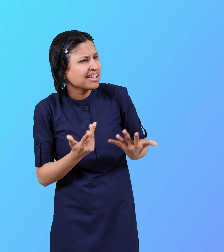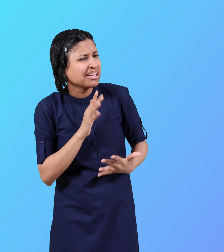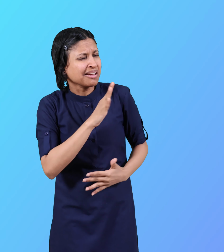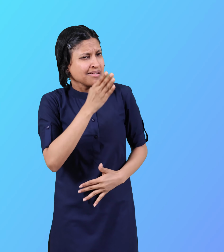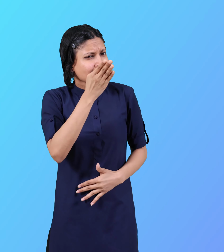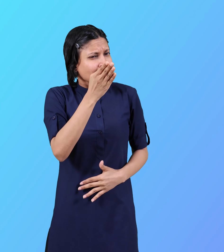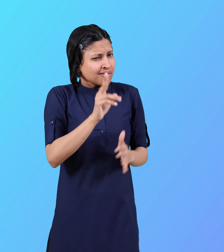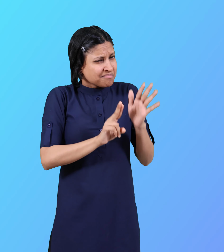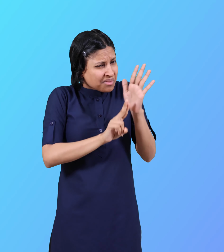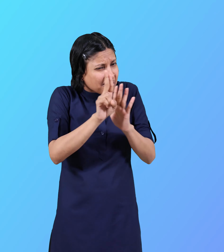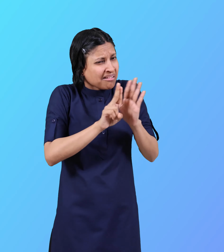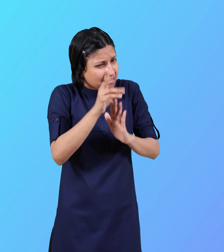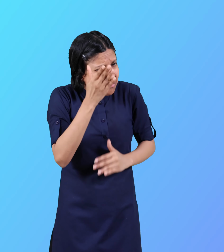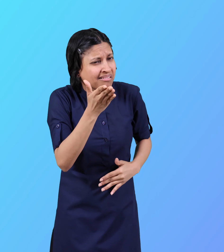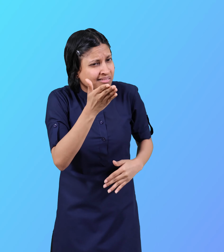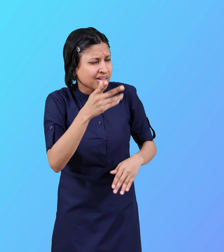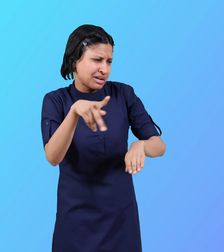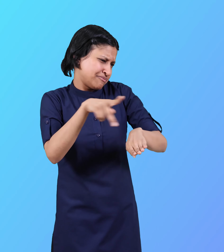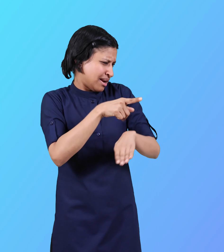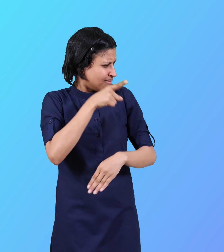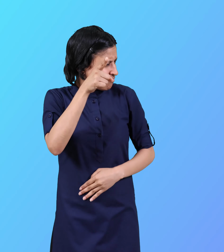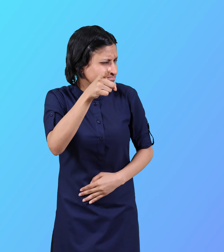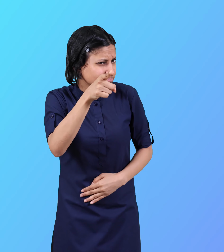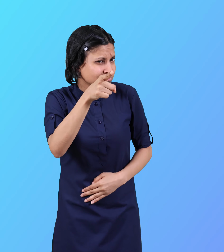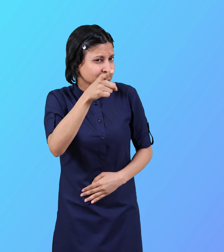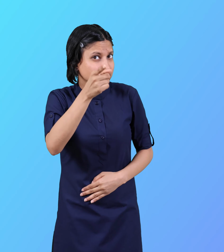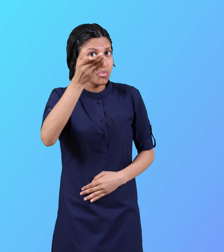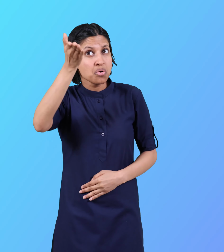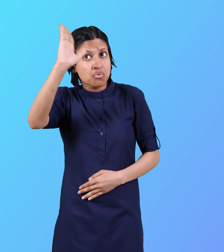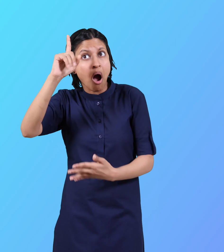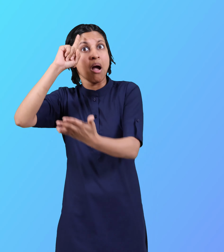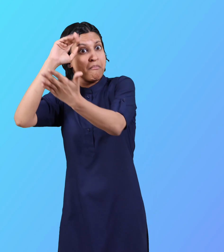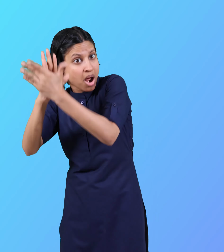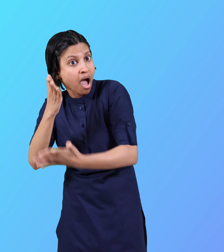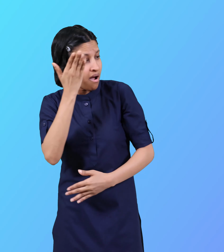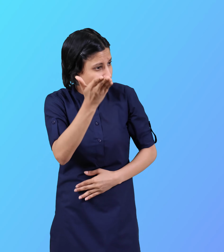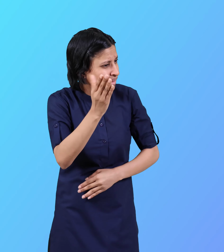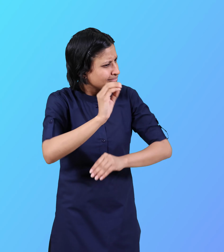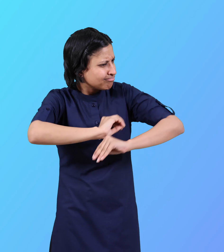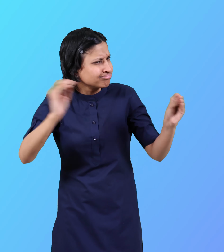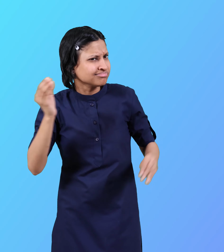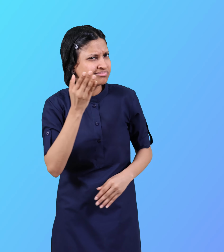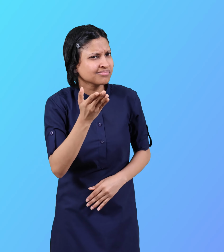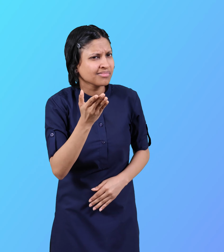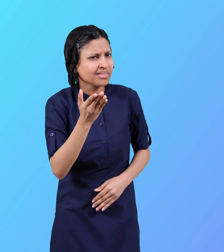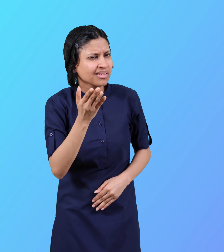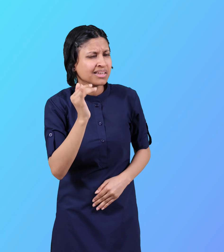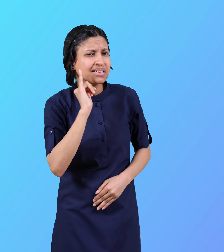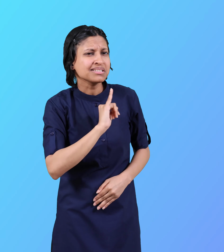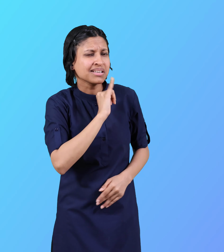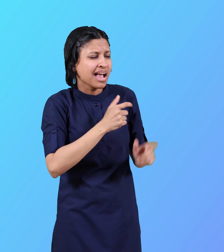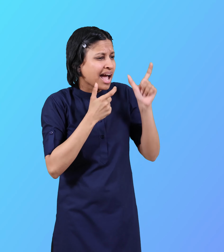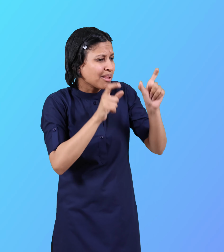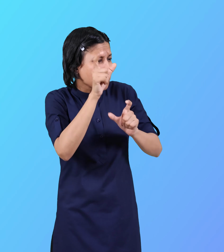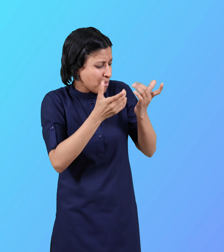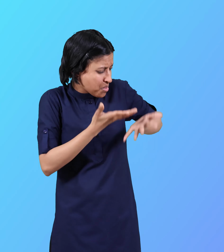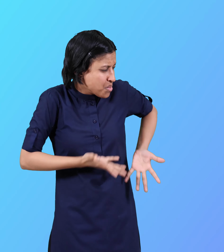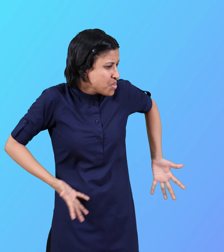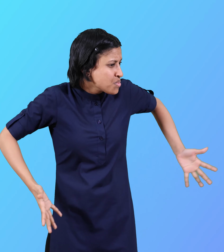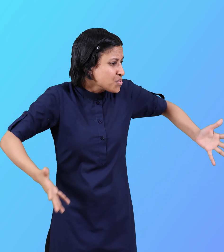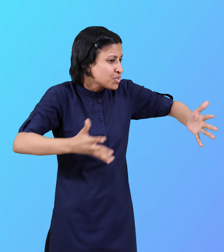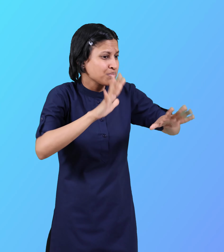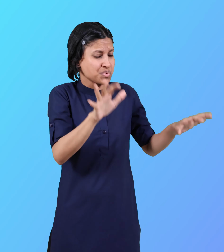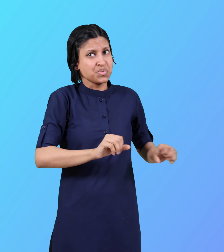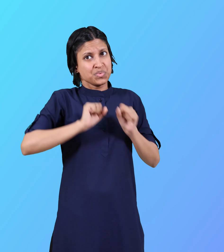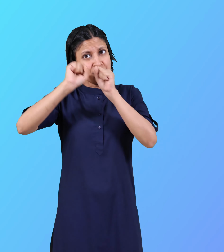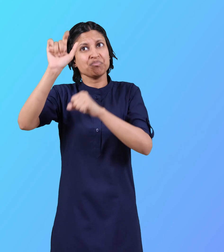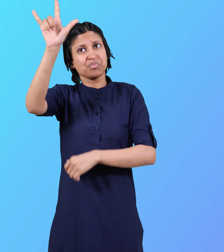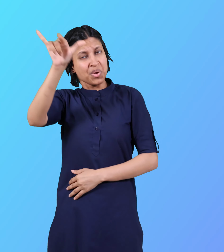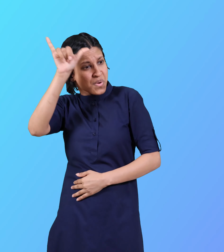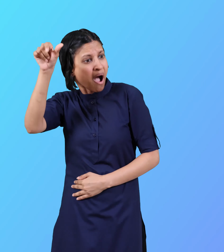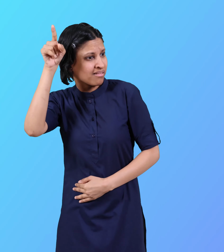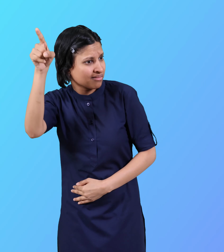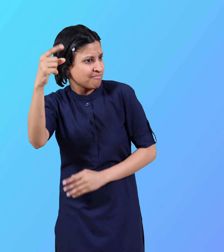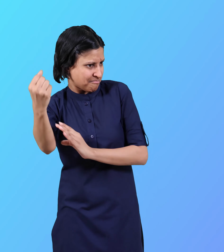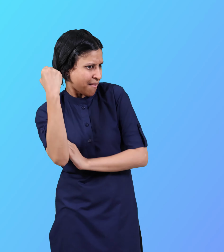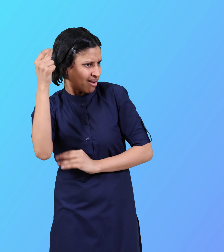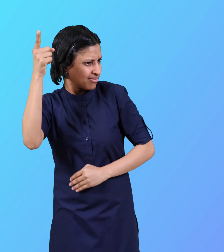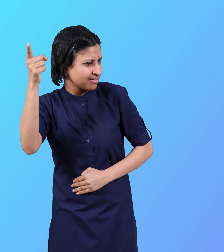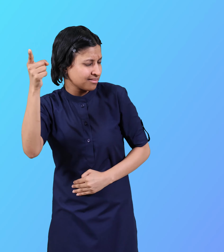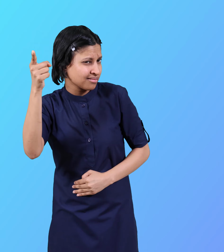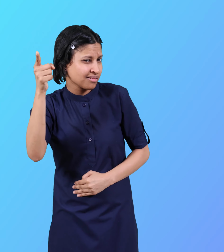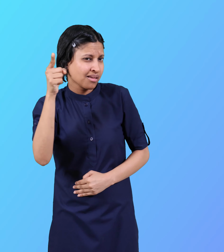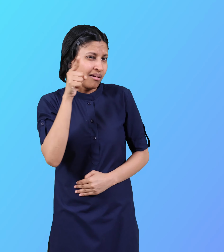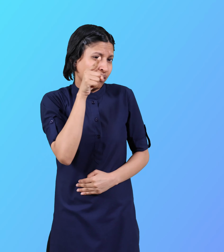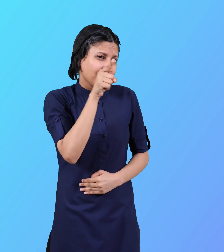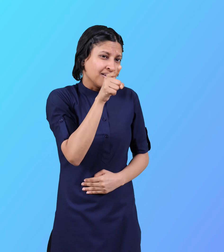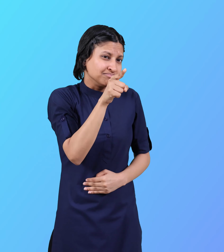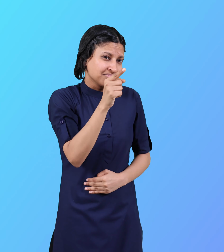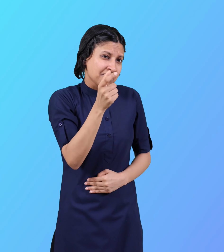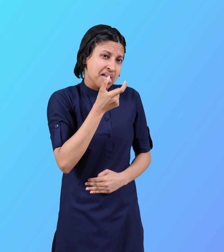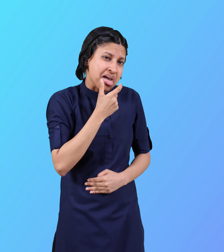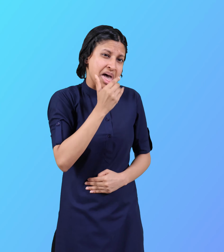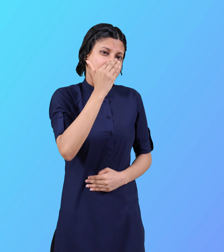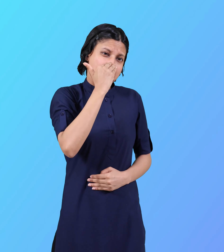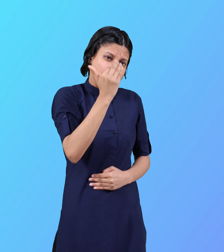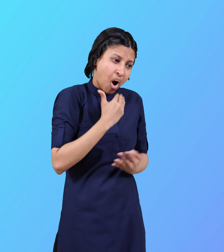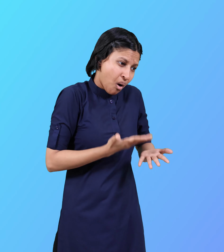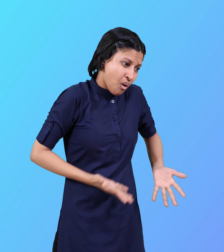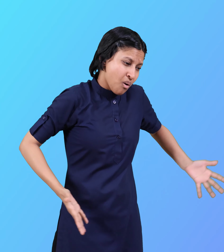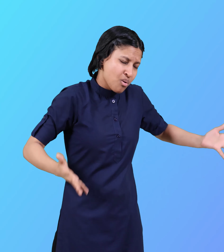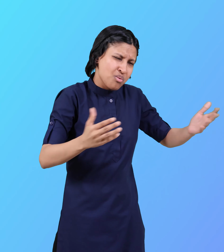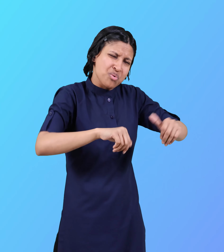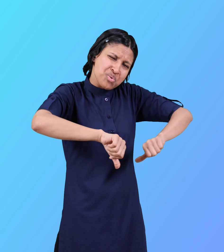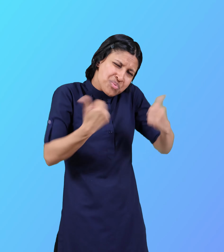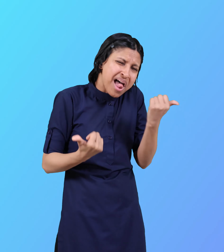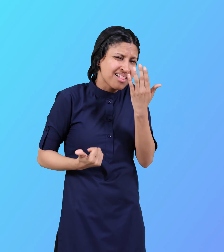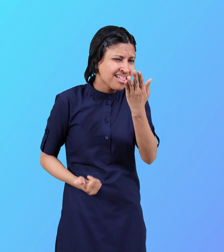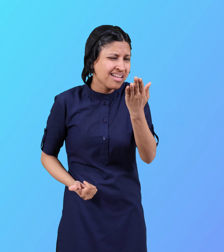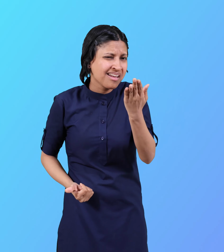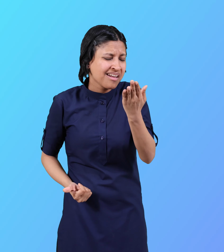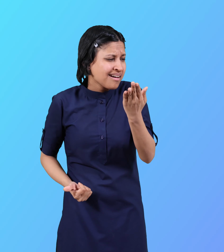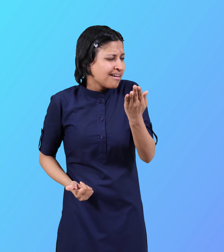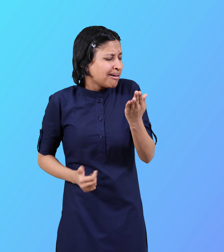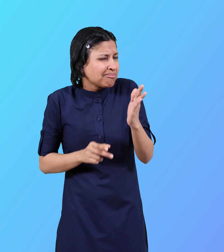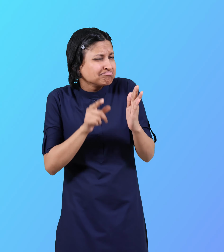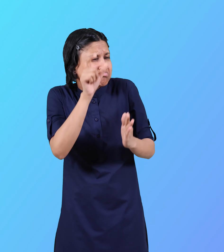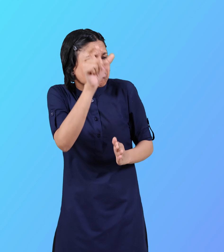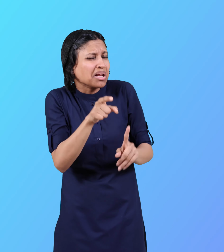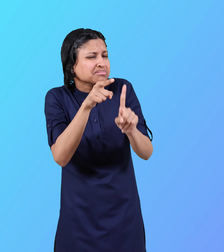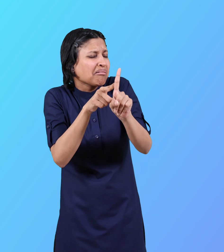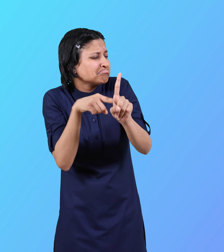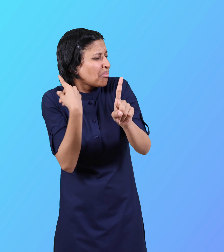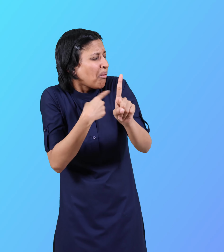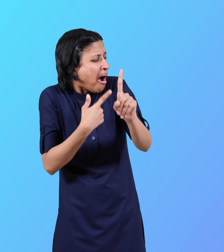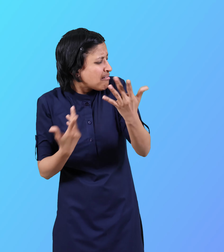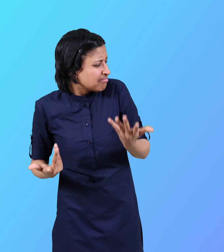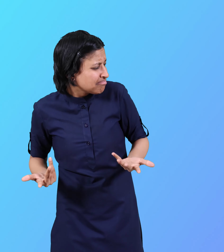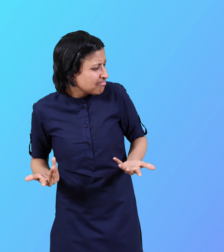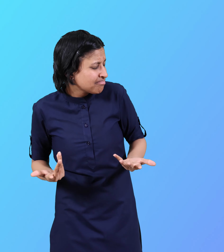Who is this Goliath anyway? He is only some foreigner, nothing but a Philistine. Why does he think he can speak against the army of the living God?”